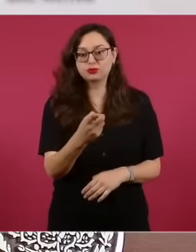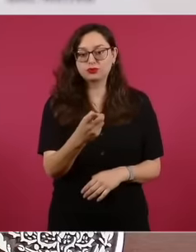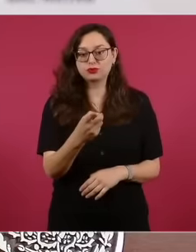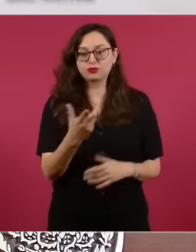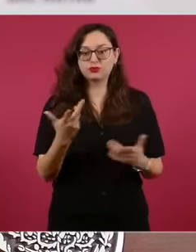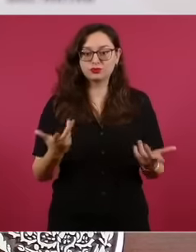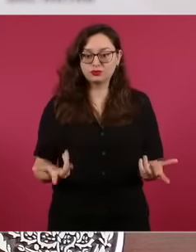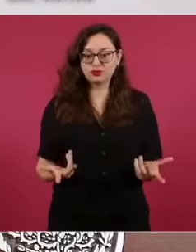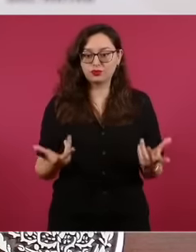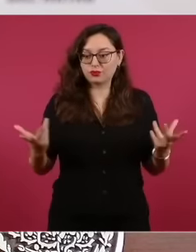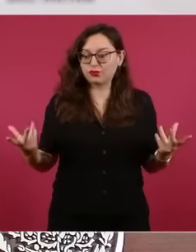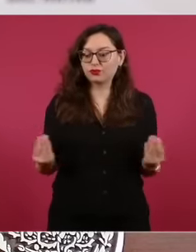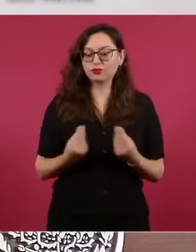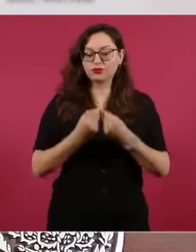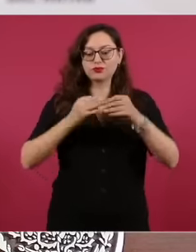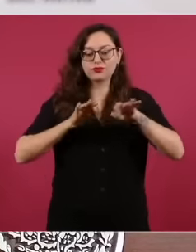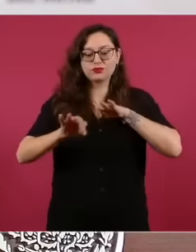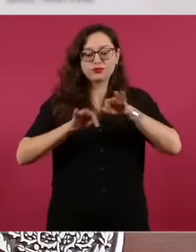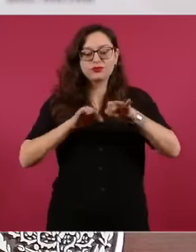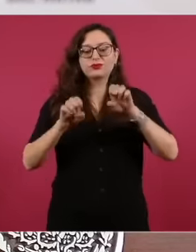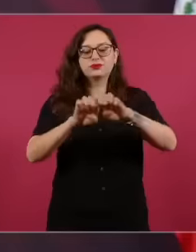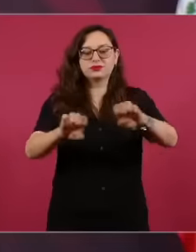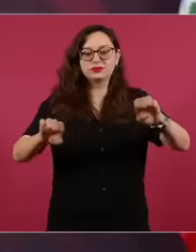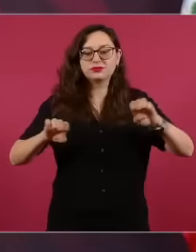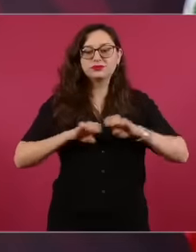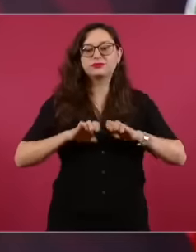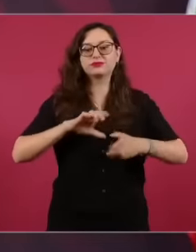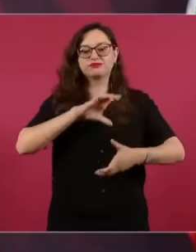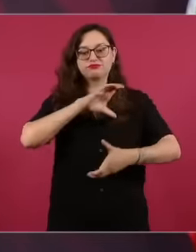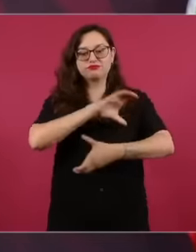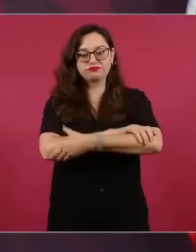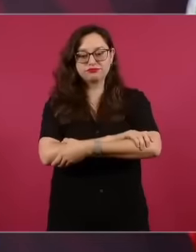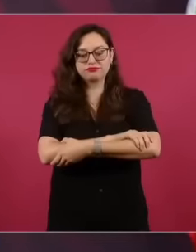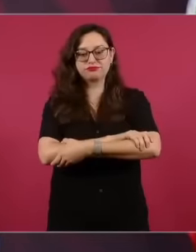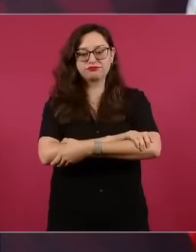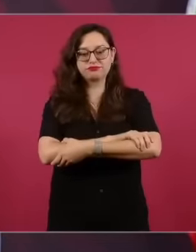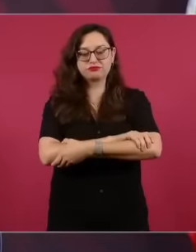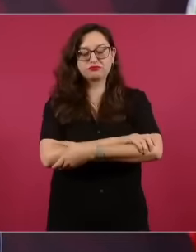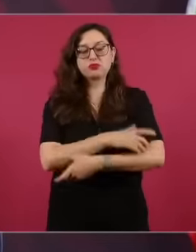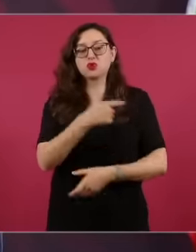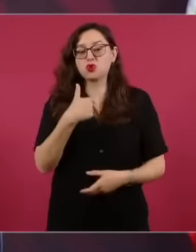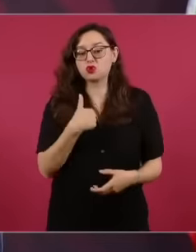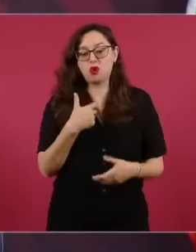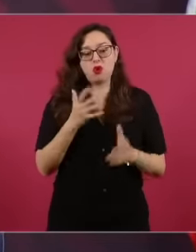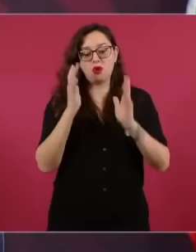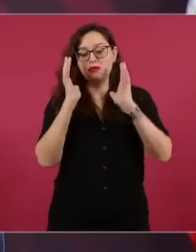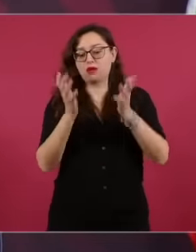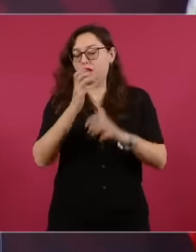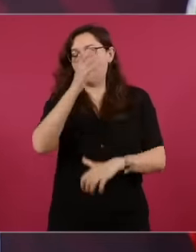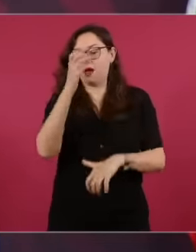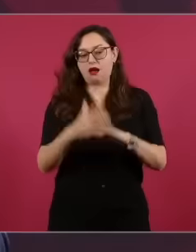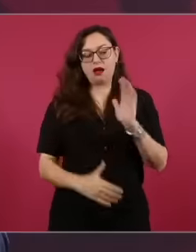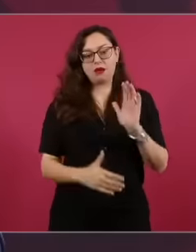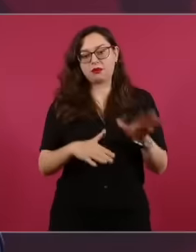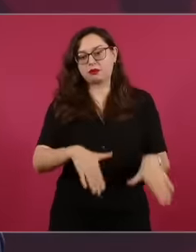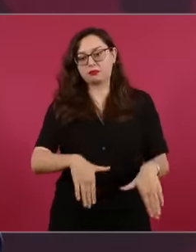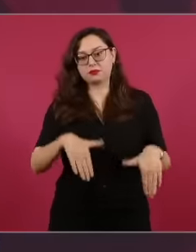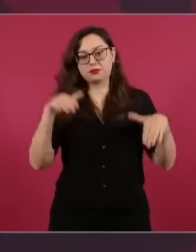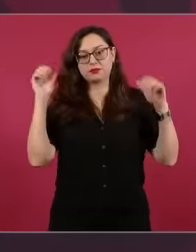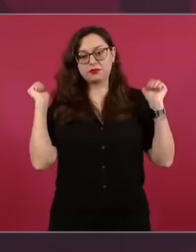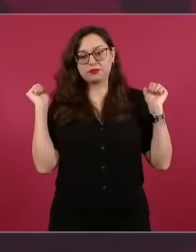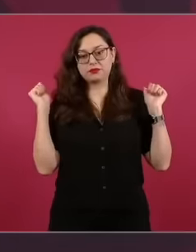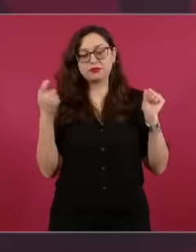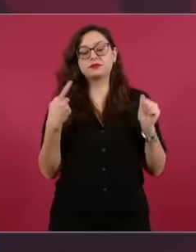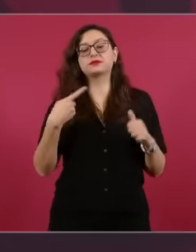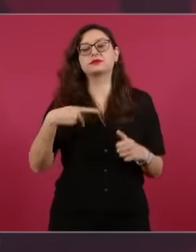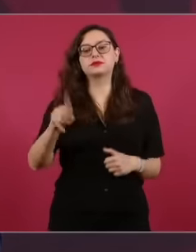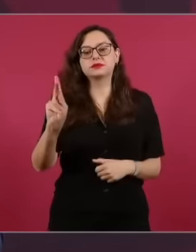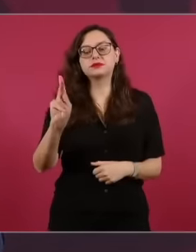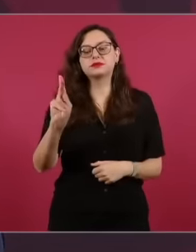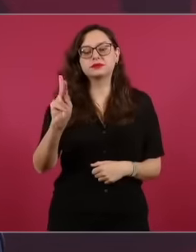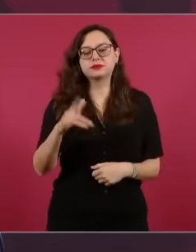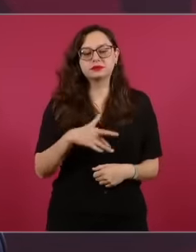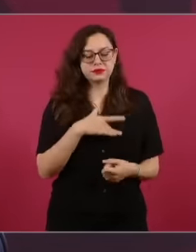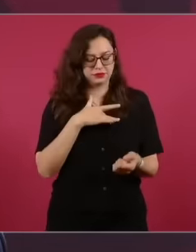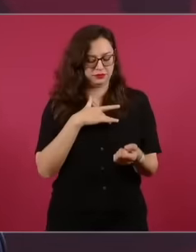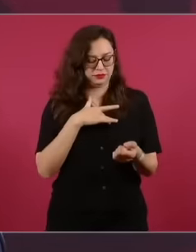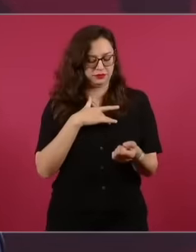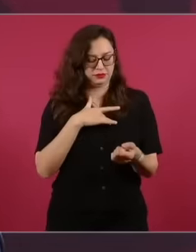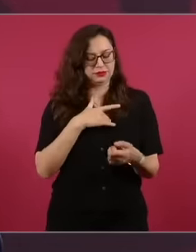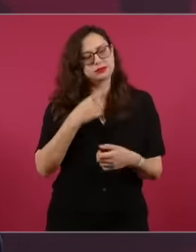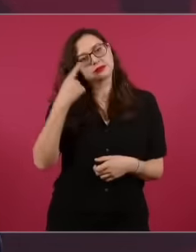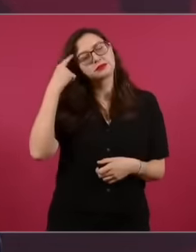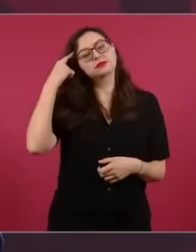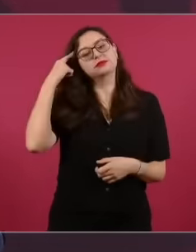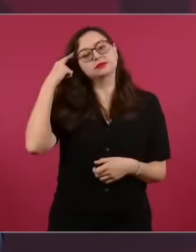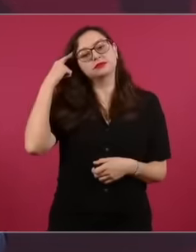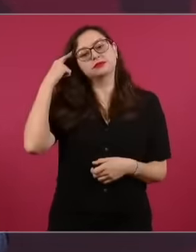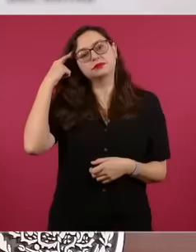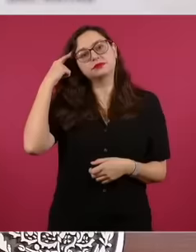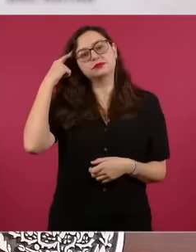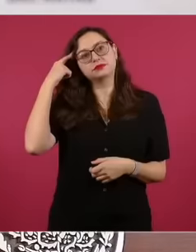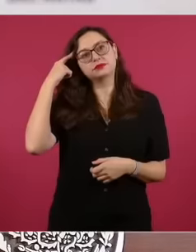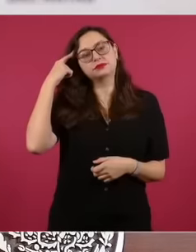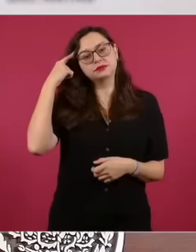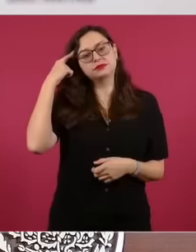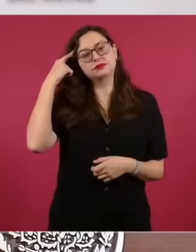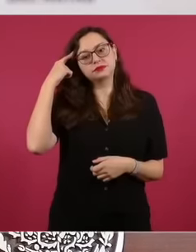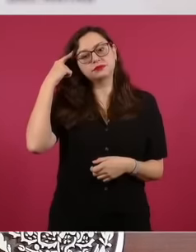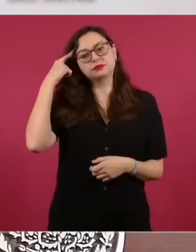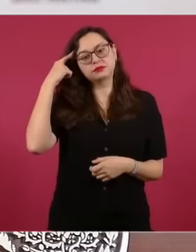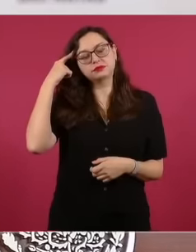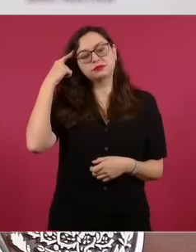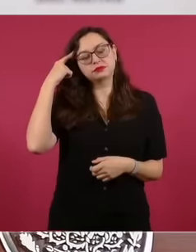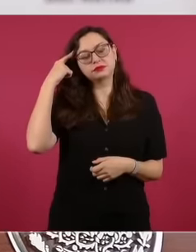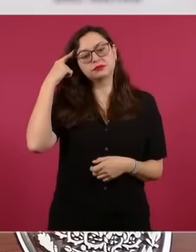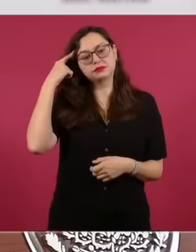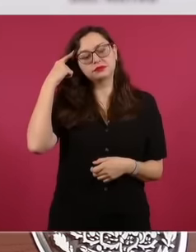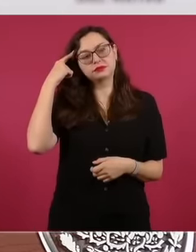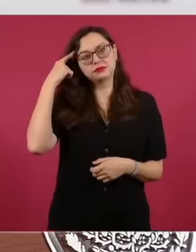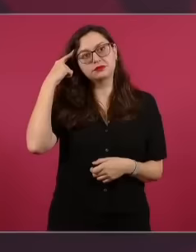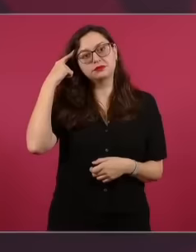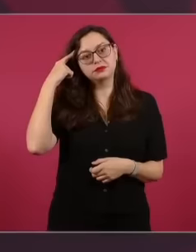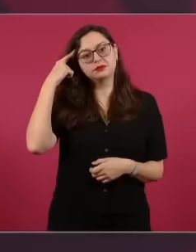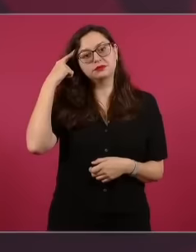brotherhood, I am going to retire But the attitude and respectful participation